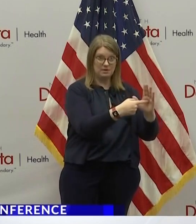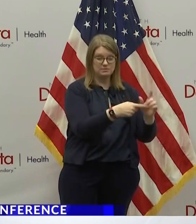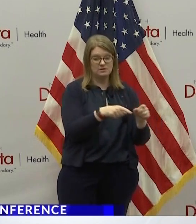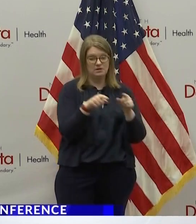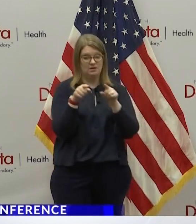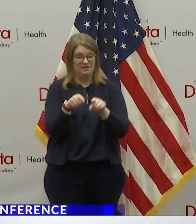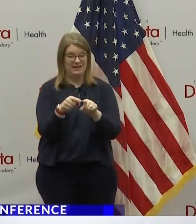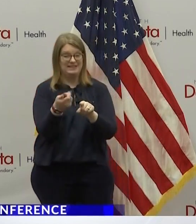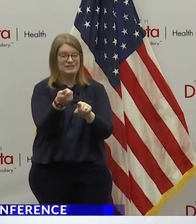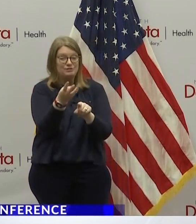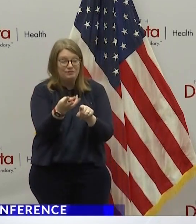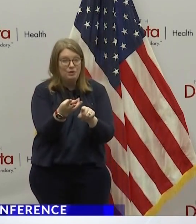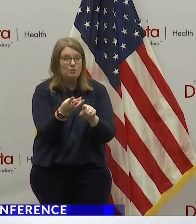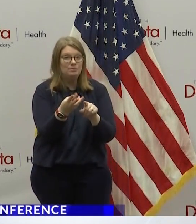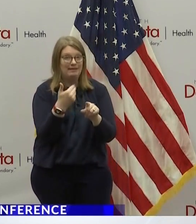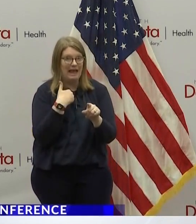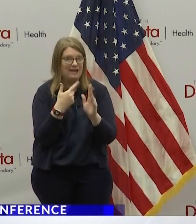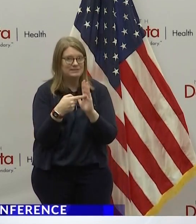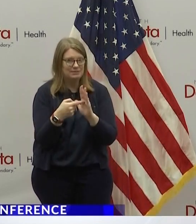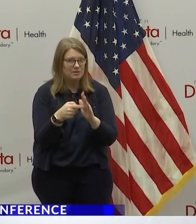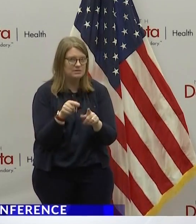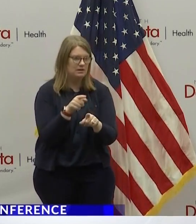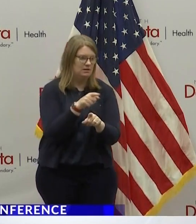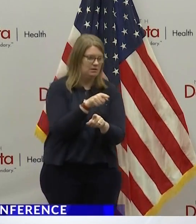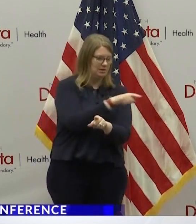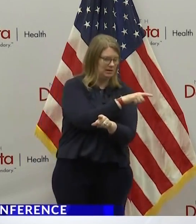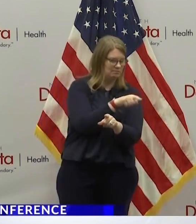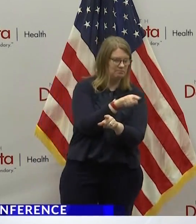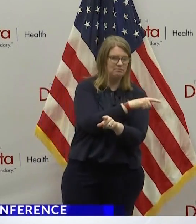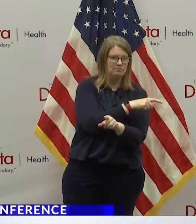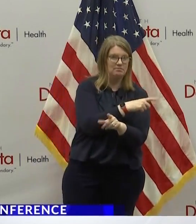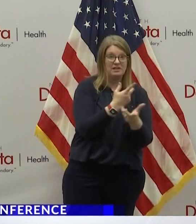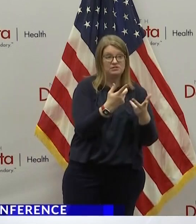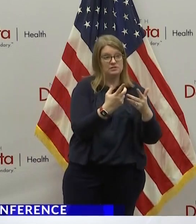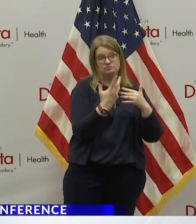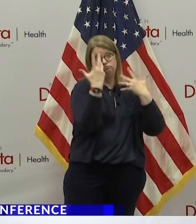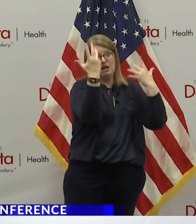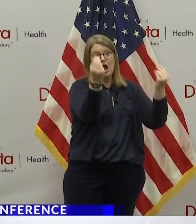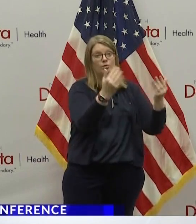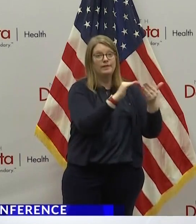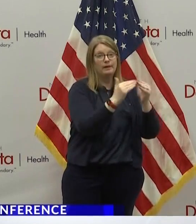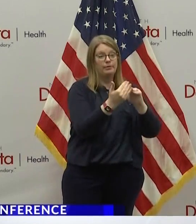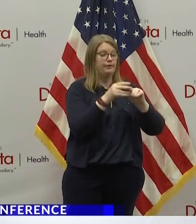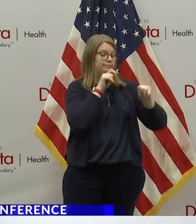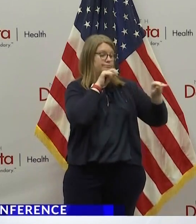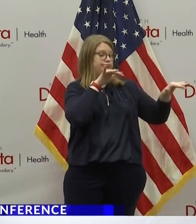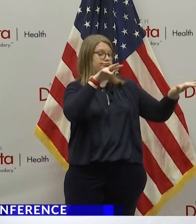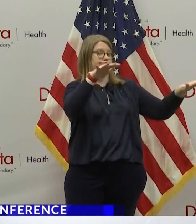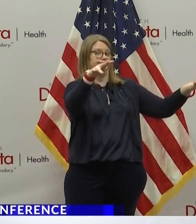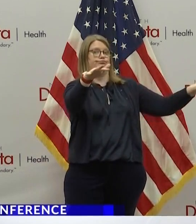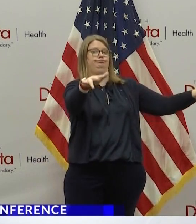THERE COULD BE IF 2/3 OF THOSE IN THE YOUNGER AGE GROUPS ARE A